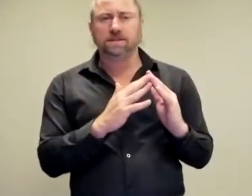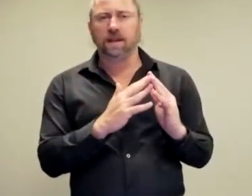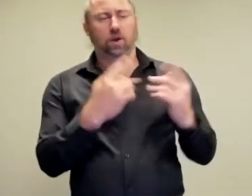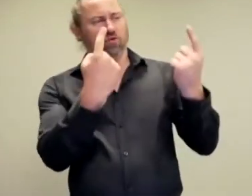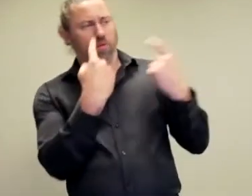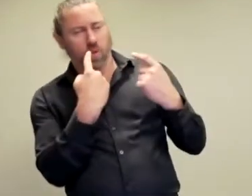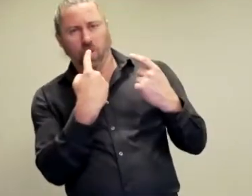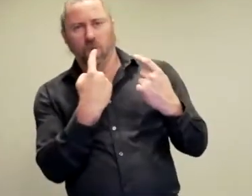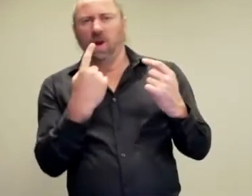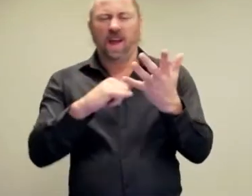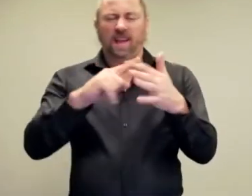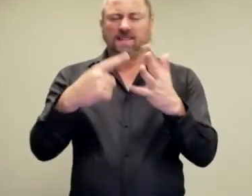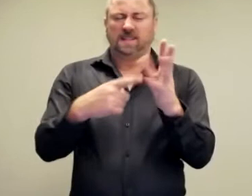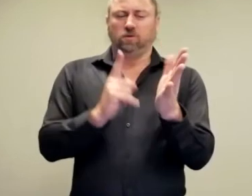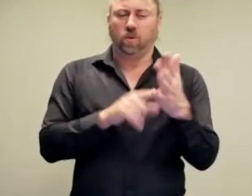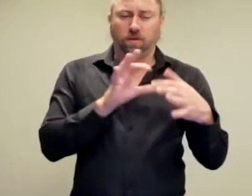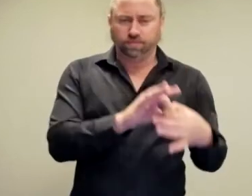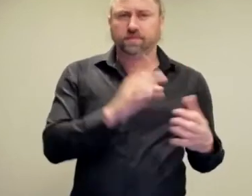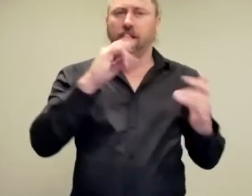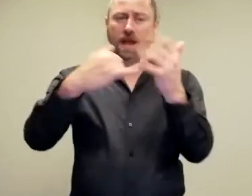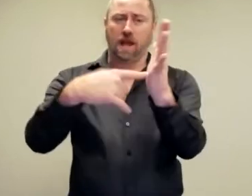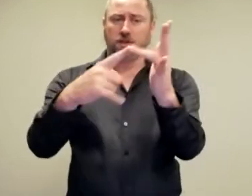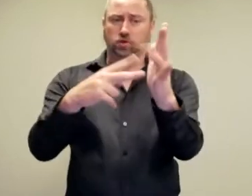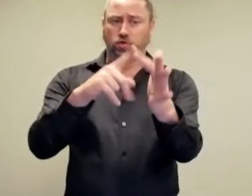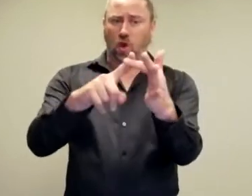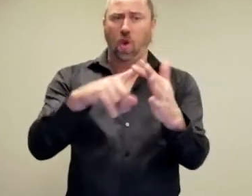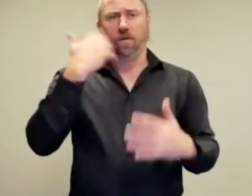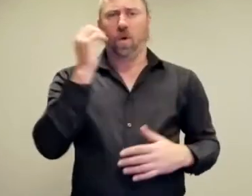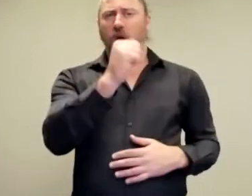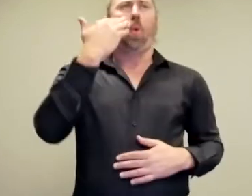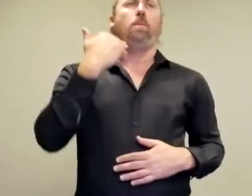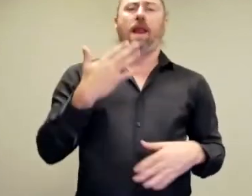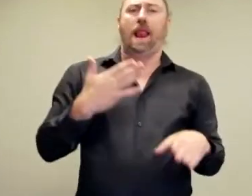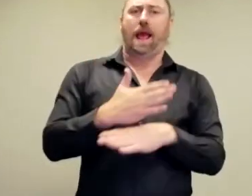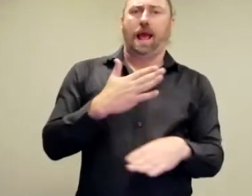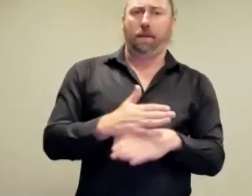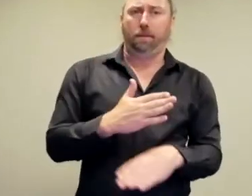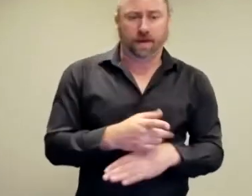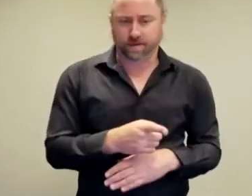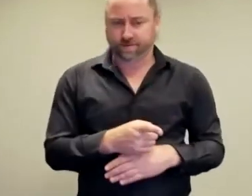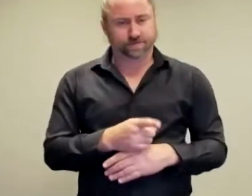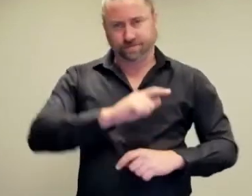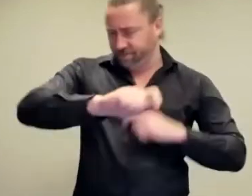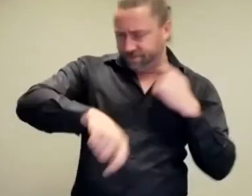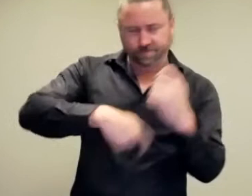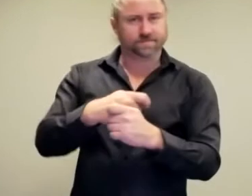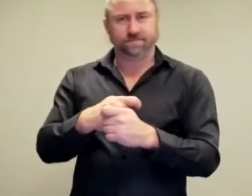The stove which is traditionally a site associated with female labour here literally becomes embodied into a